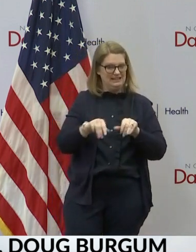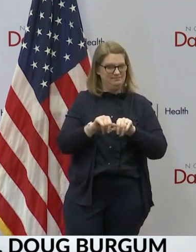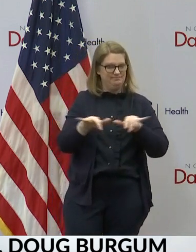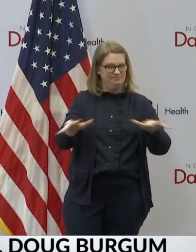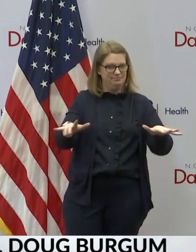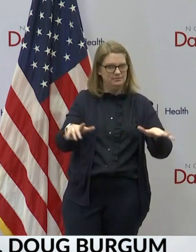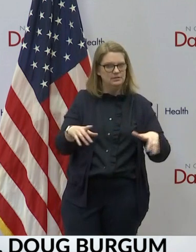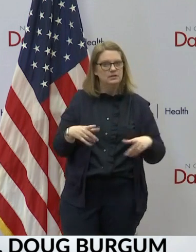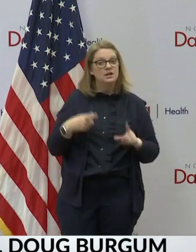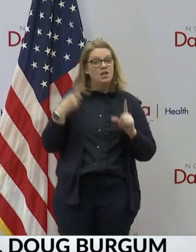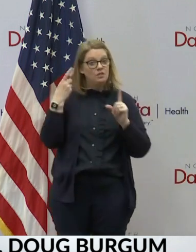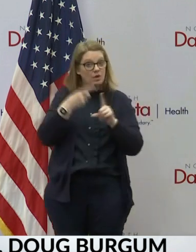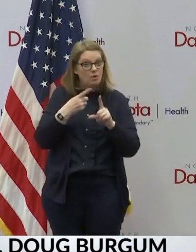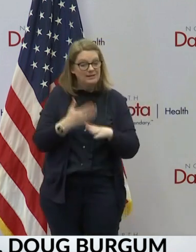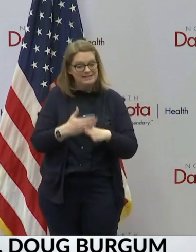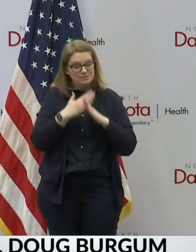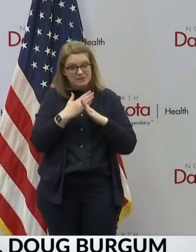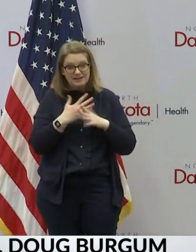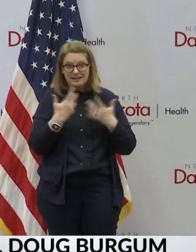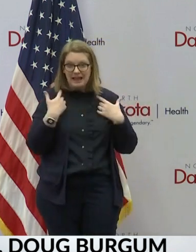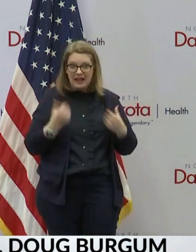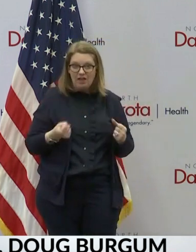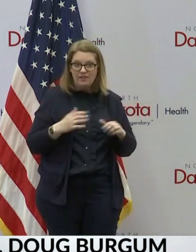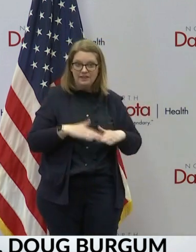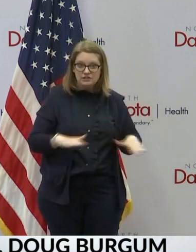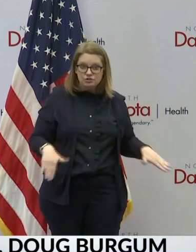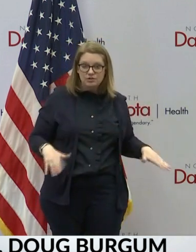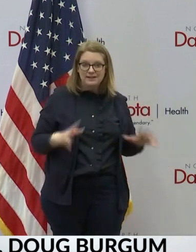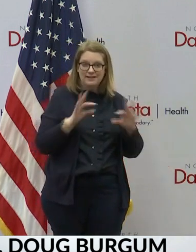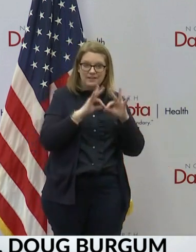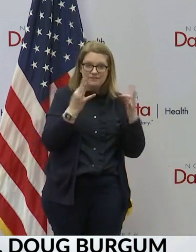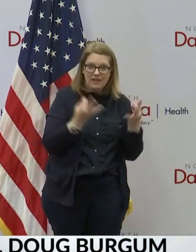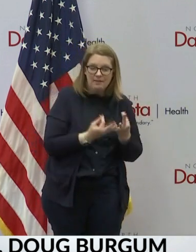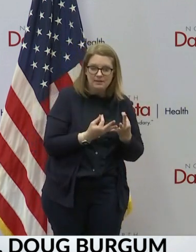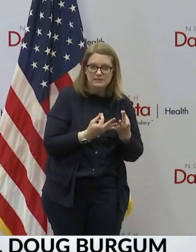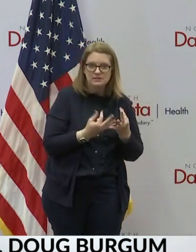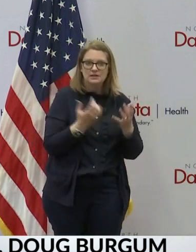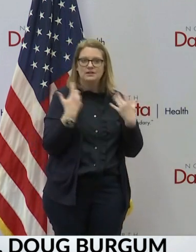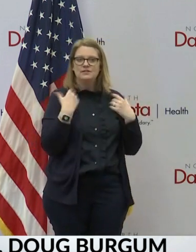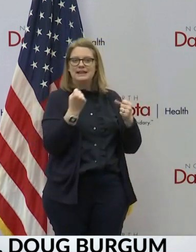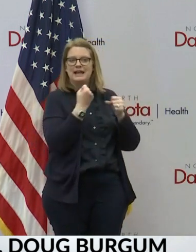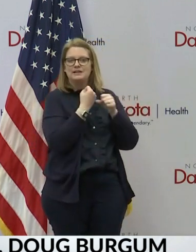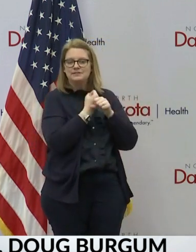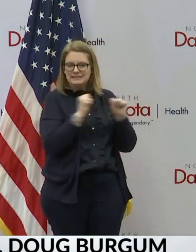PARTICULARLY FOR THOSE WHO WERE IN ESSENTIAL INDUSTRIES DURING THIS PANDEMIC.